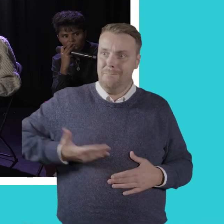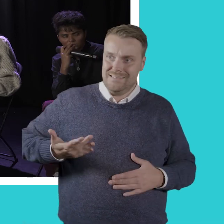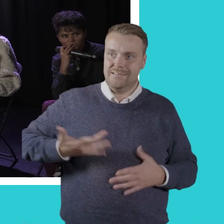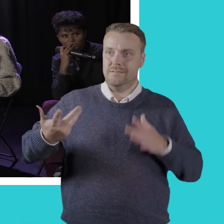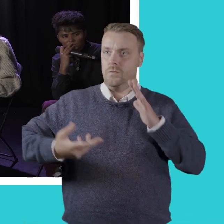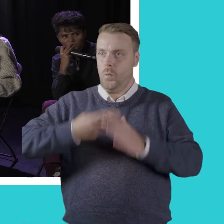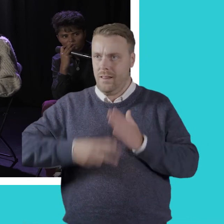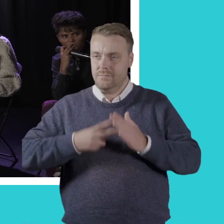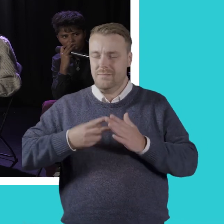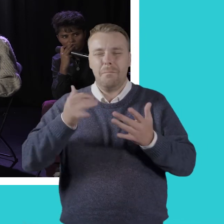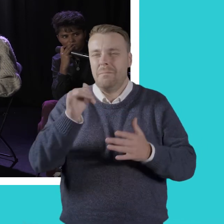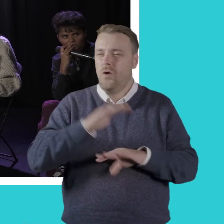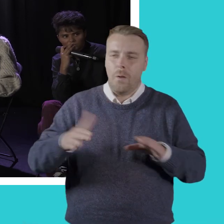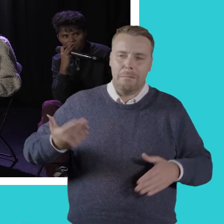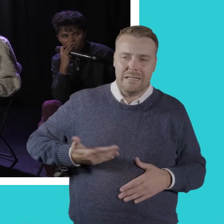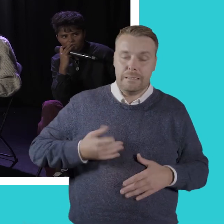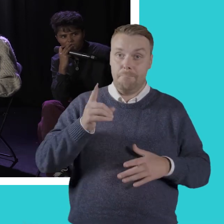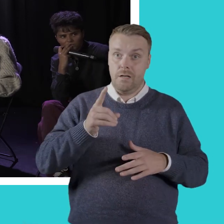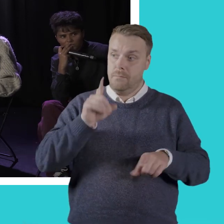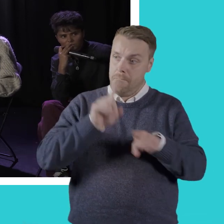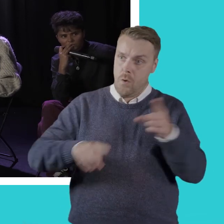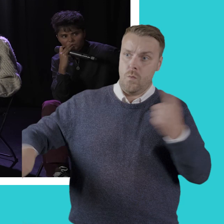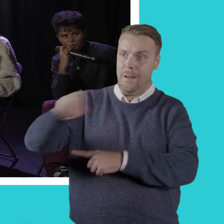I don't know about businesses but people en mass need to know it's just that like